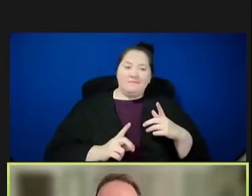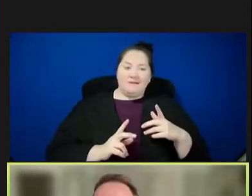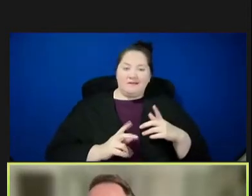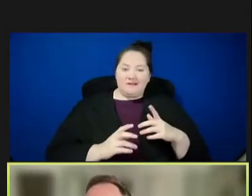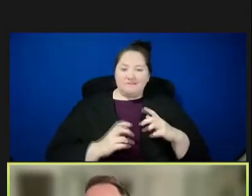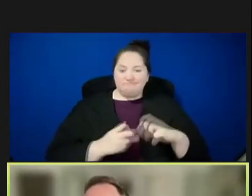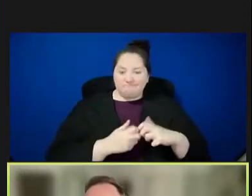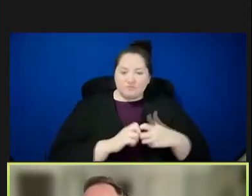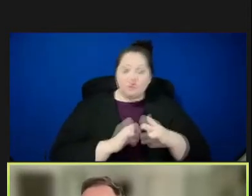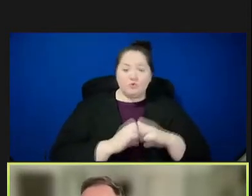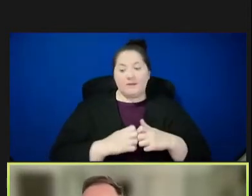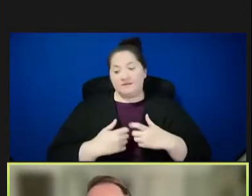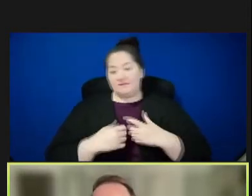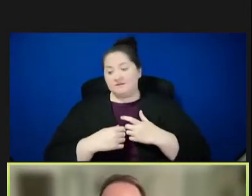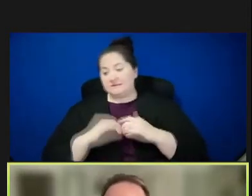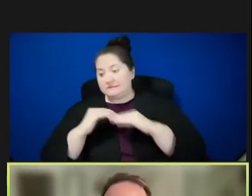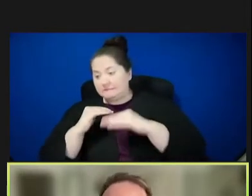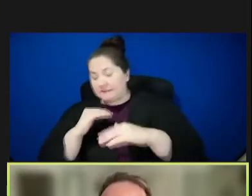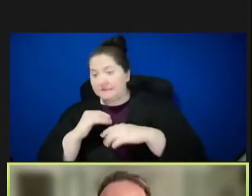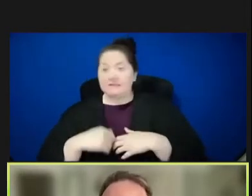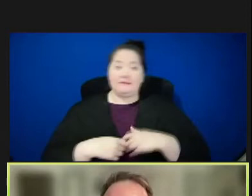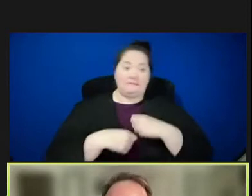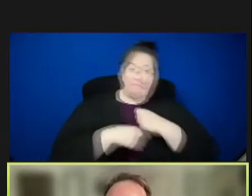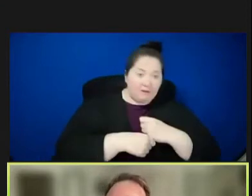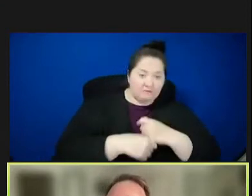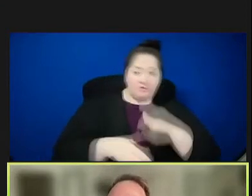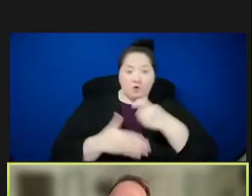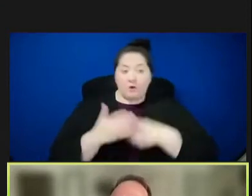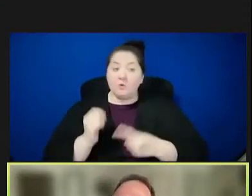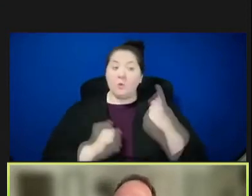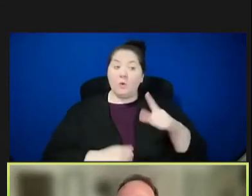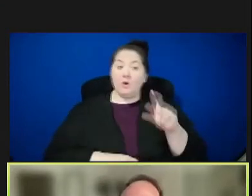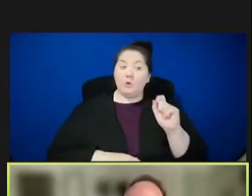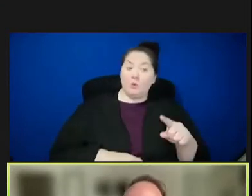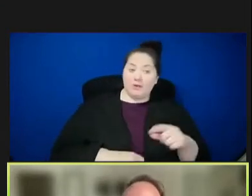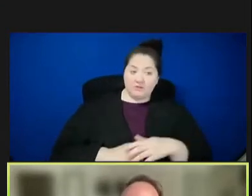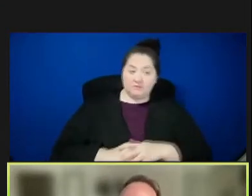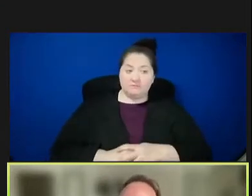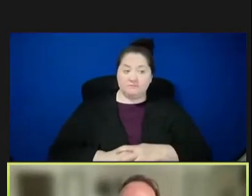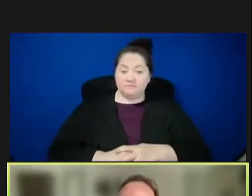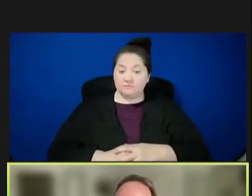And so, one of the, next slide please, one of the questions that was asked is can we improve